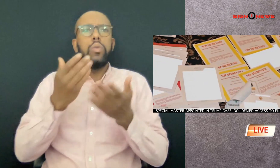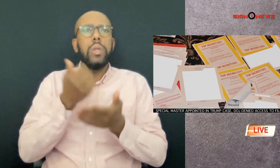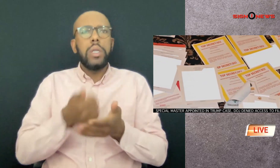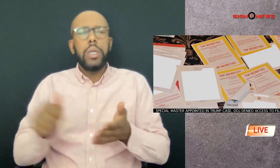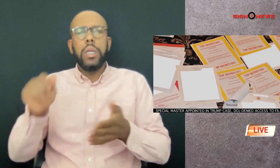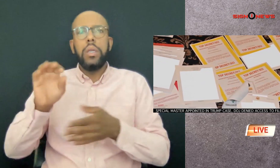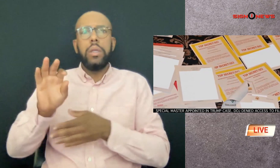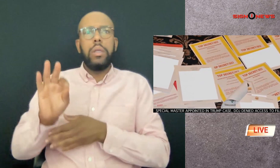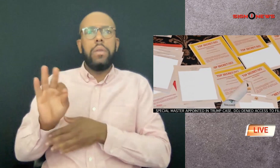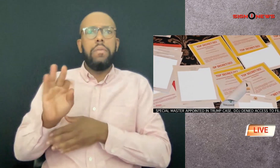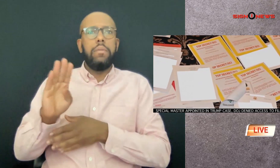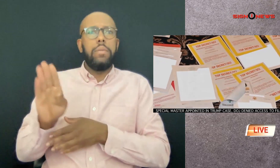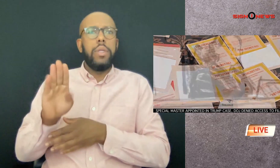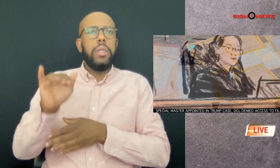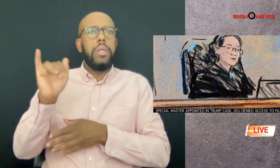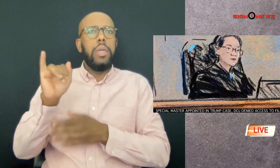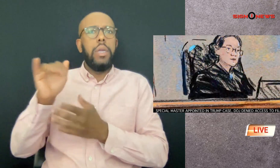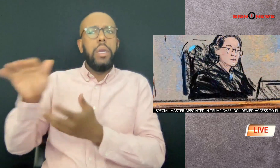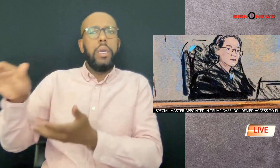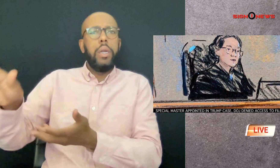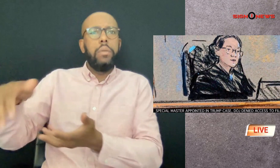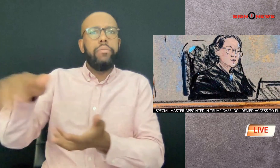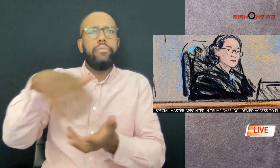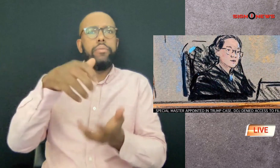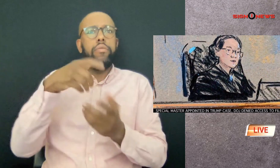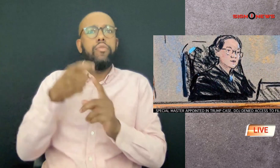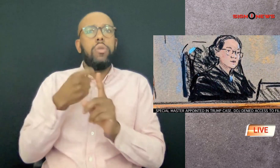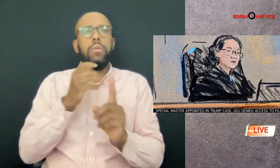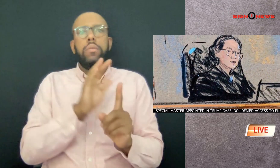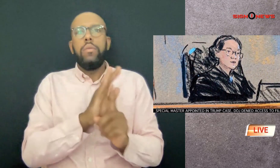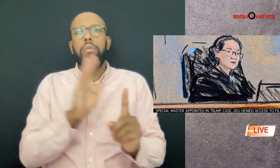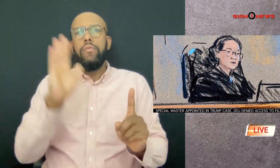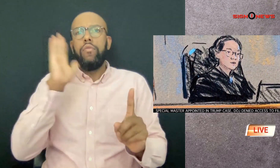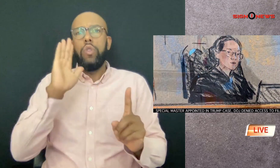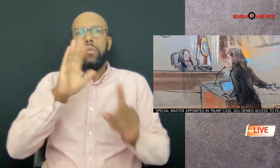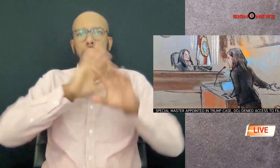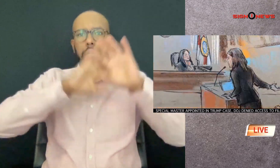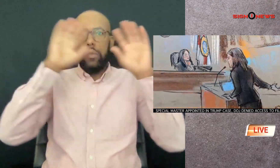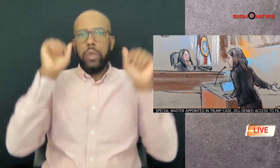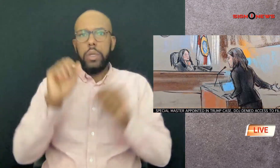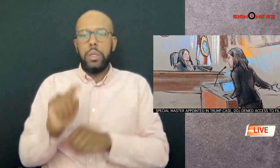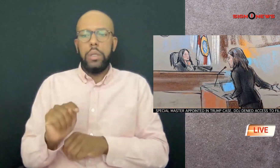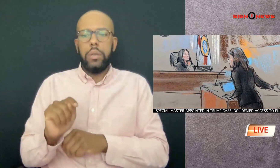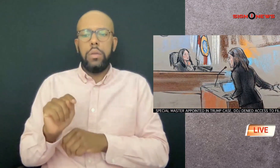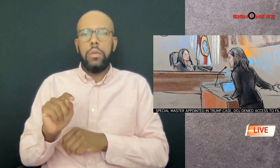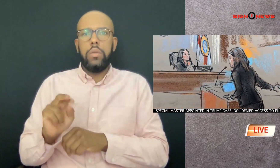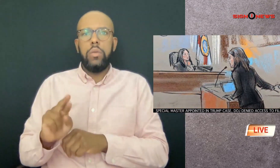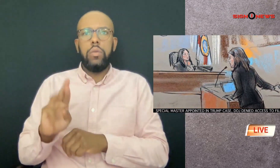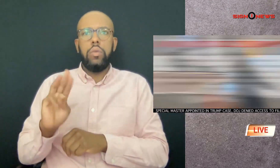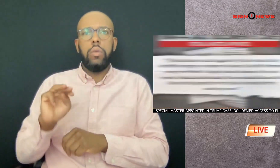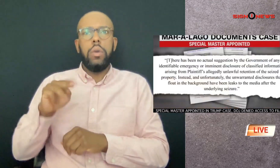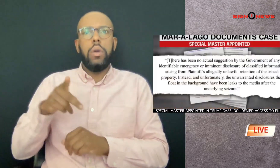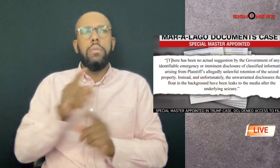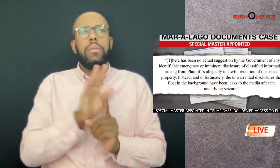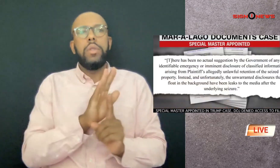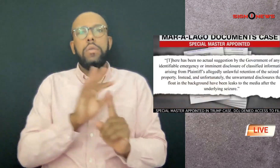to review the materials the FBI seized in the search of former President Trump's Florida home